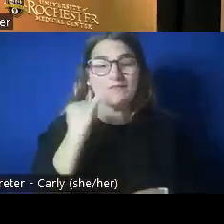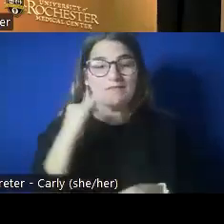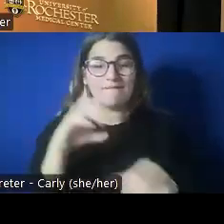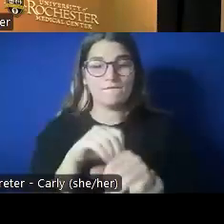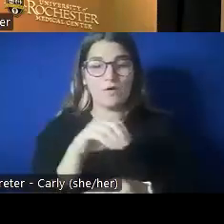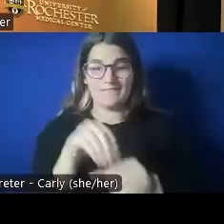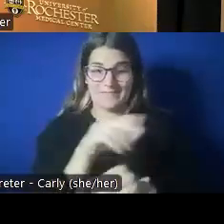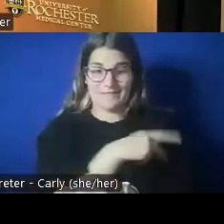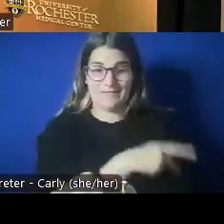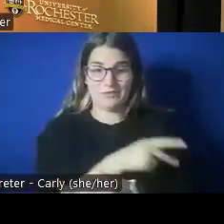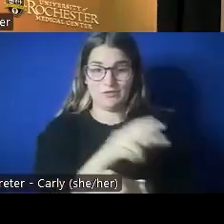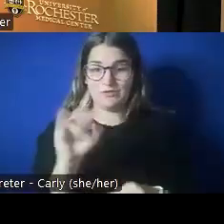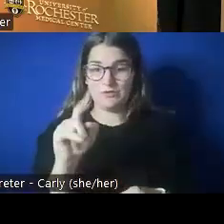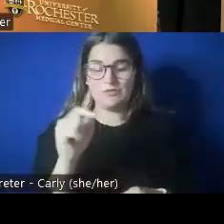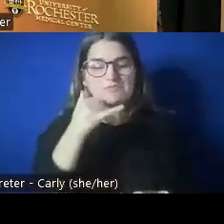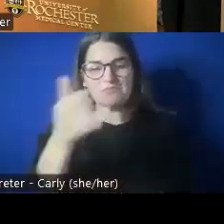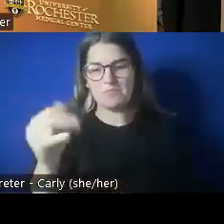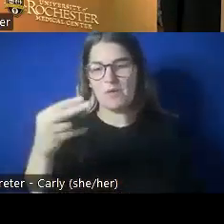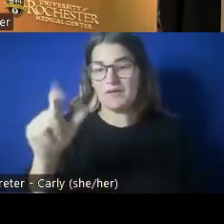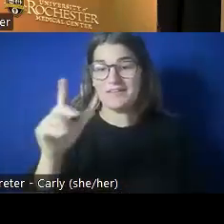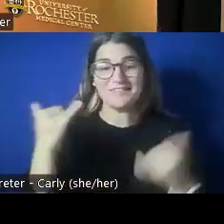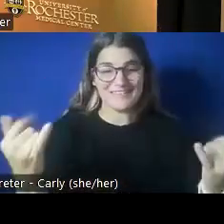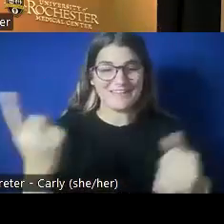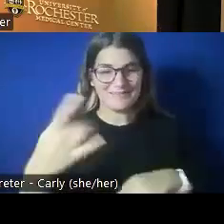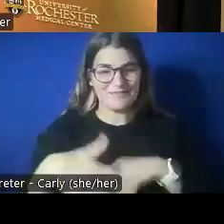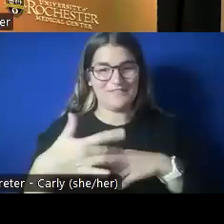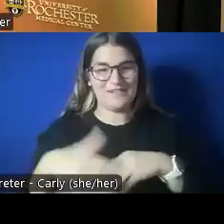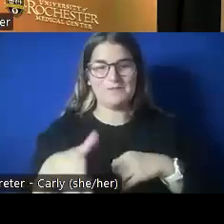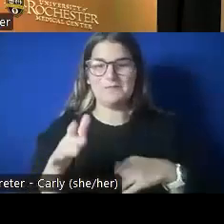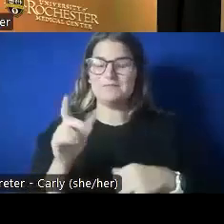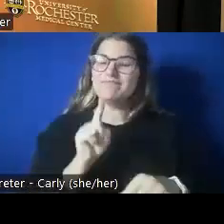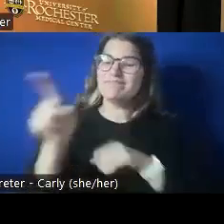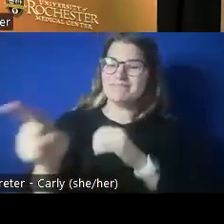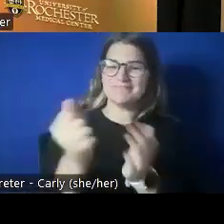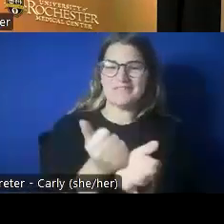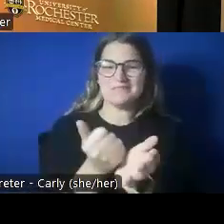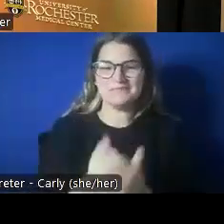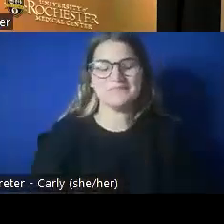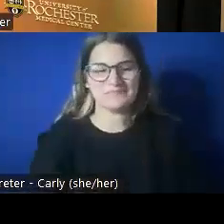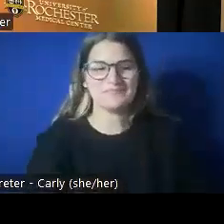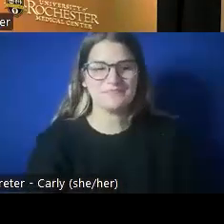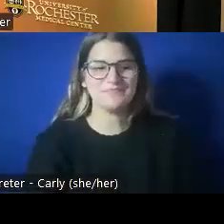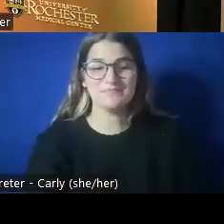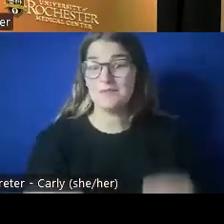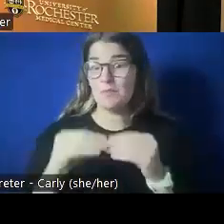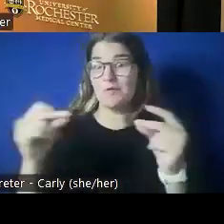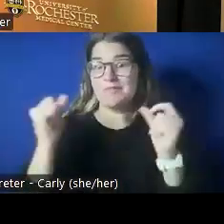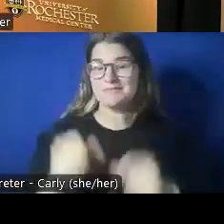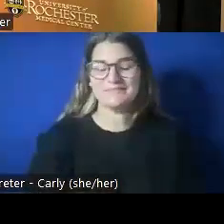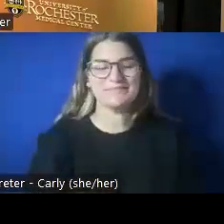need assistance you can call heel and we will have someone available to come um help more quickly um